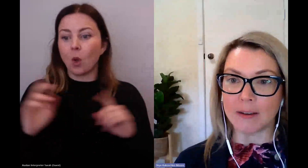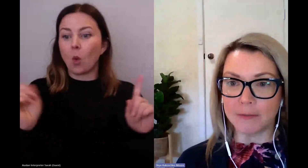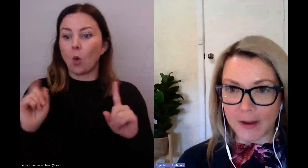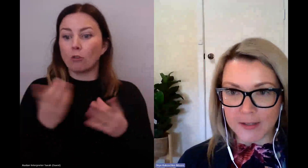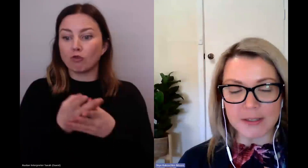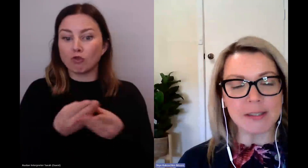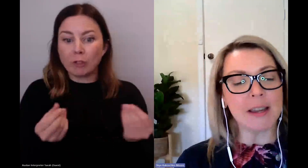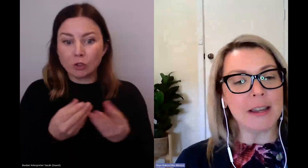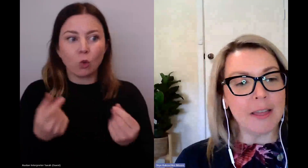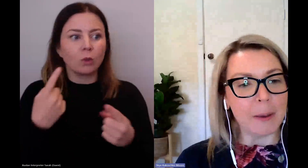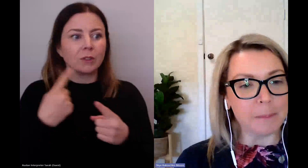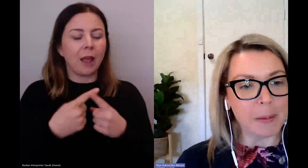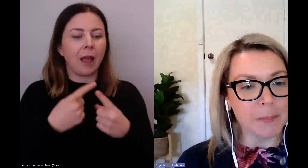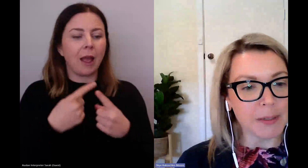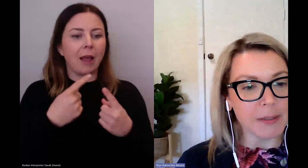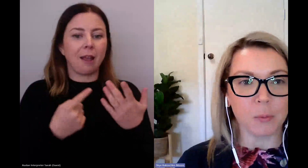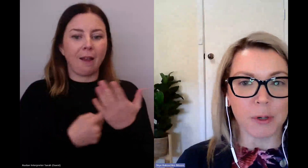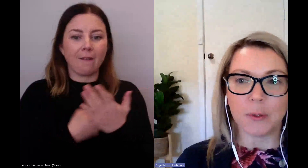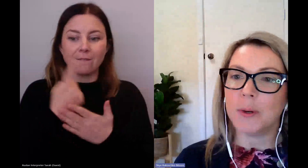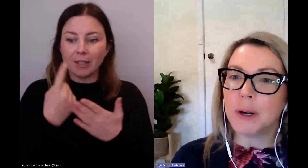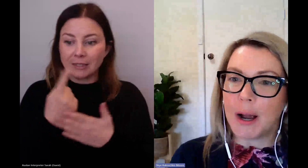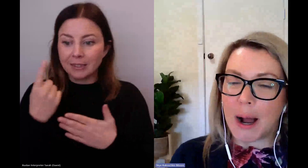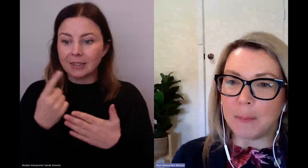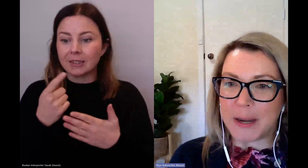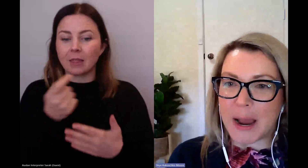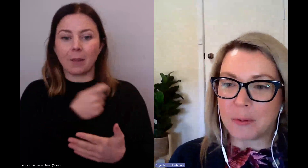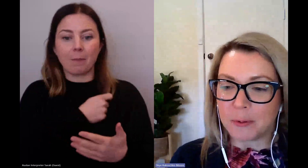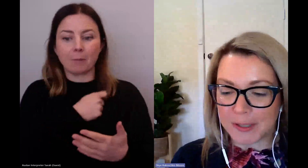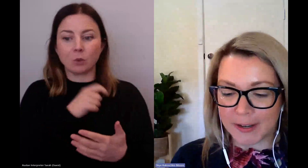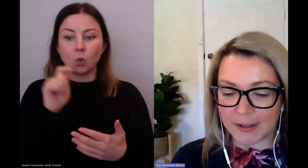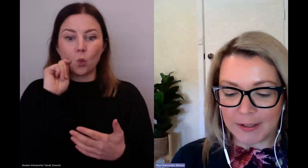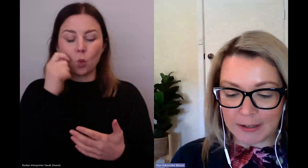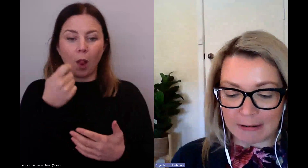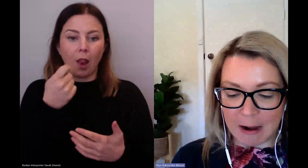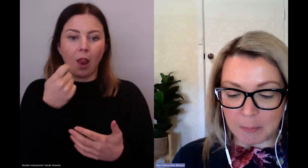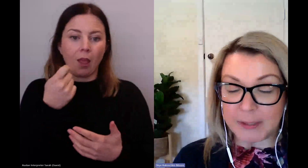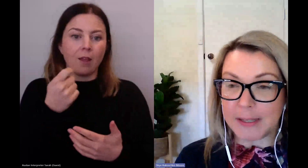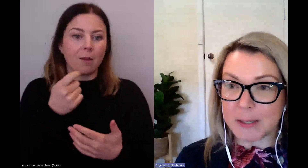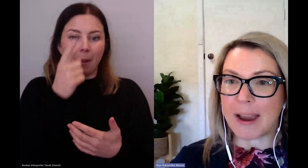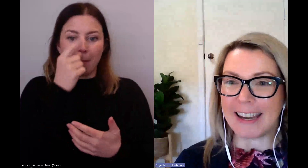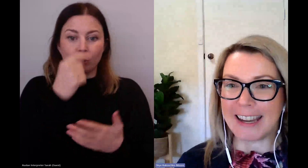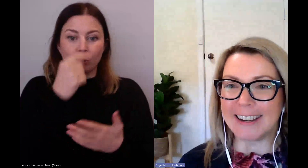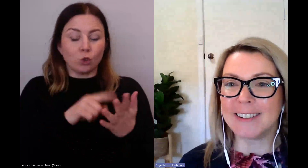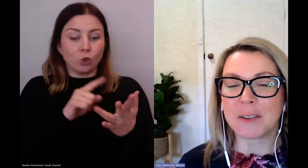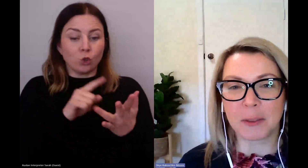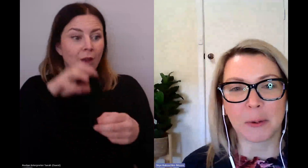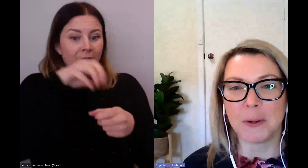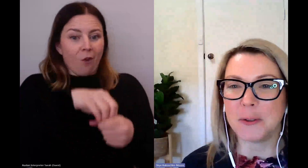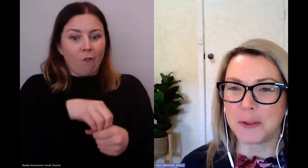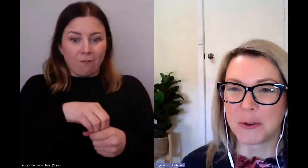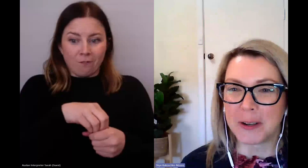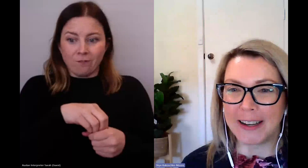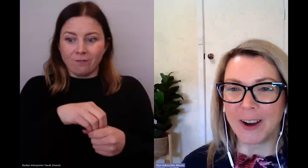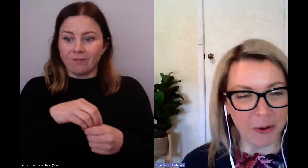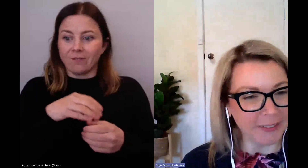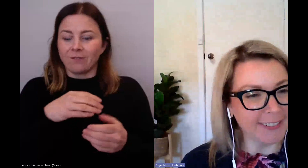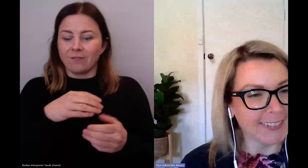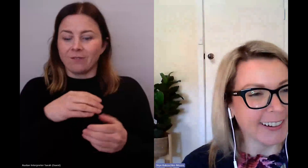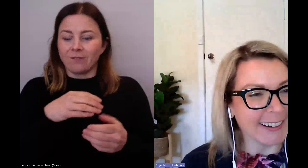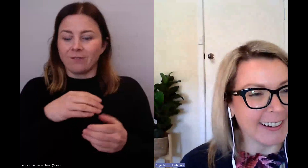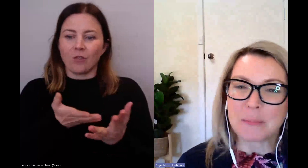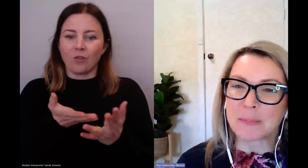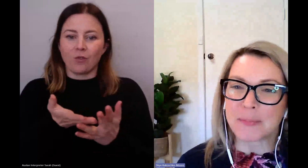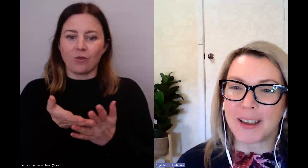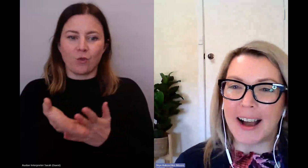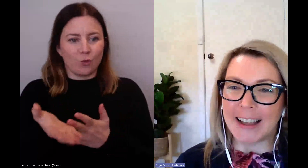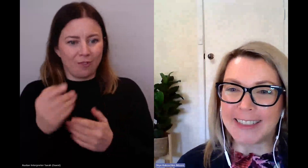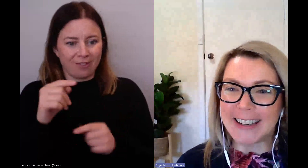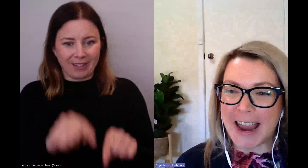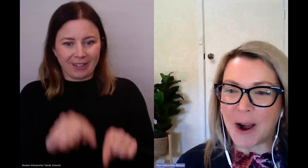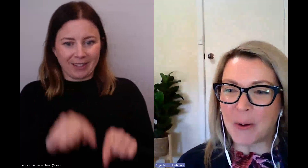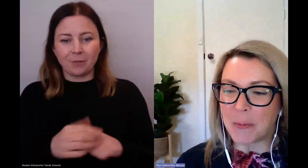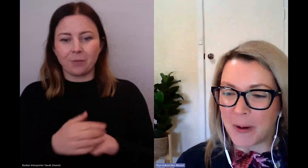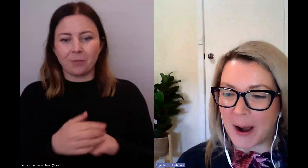and events that members will be able to participate in through joining. I think now